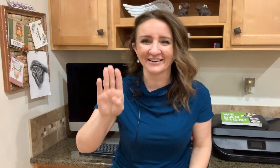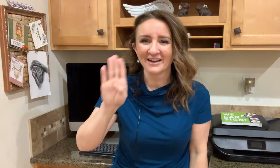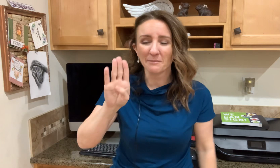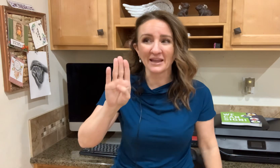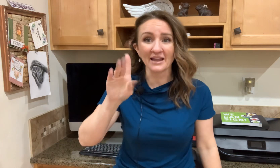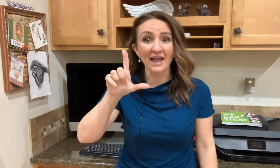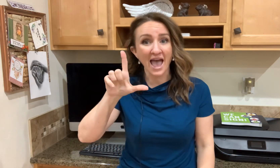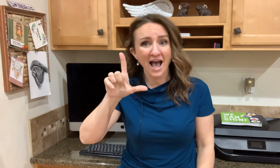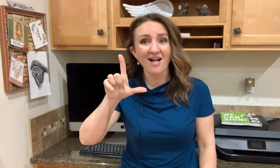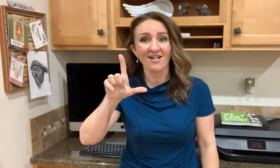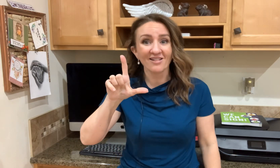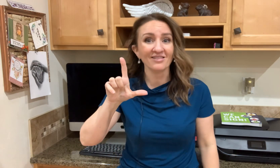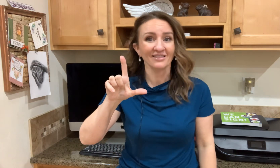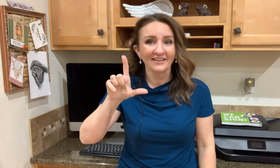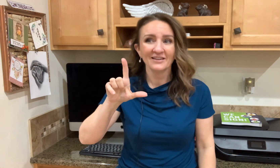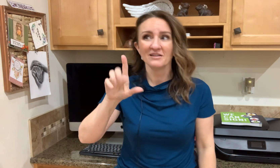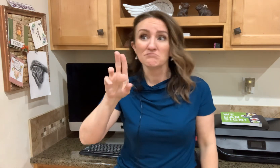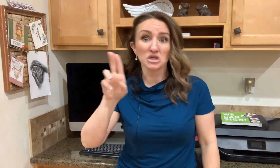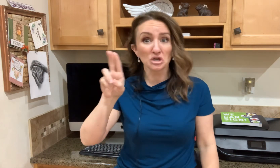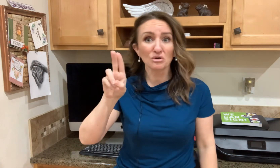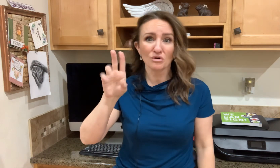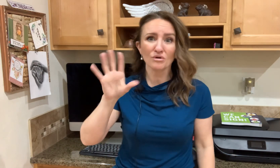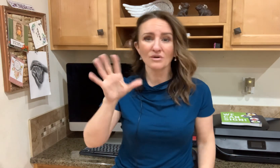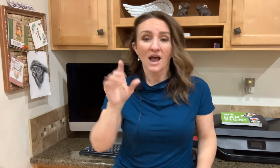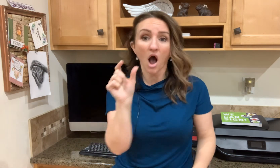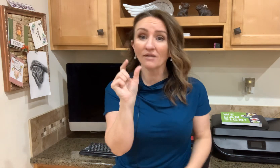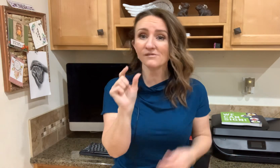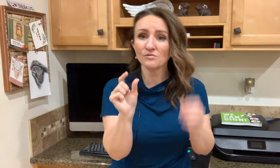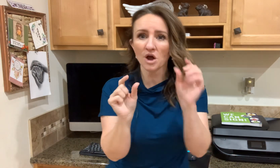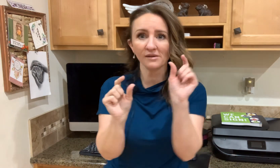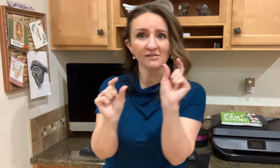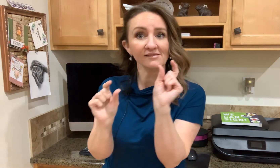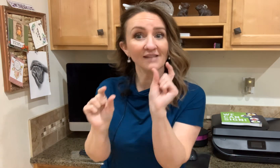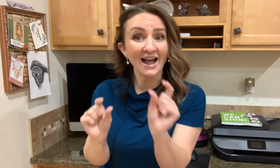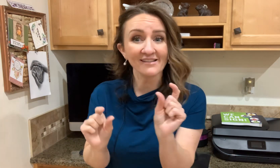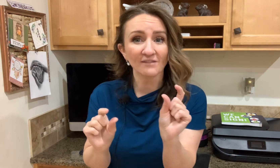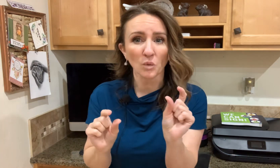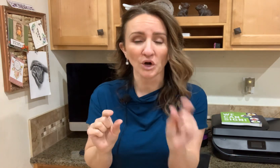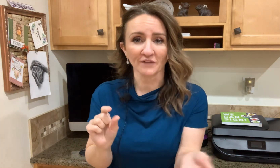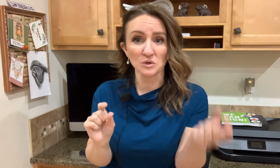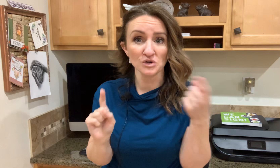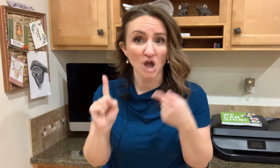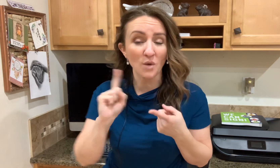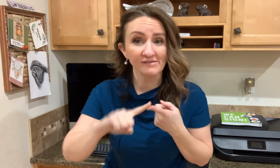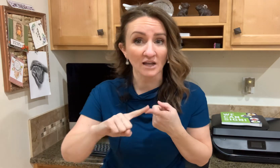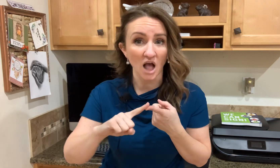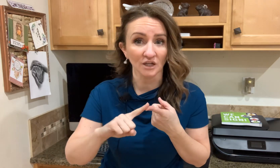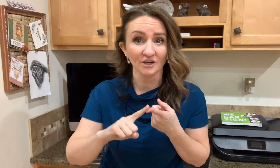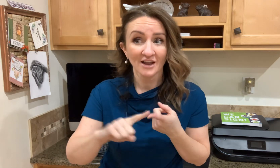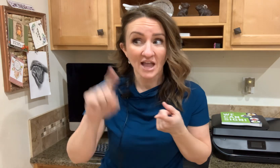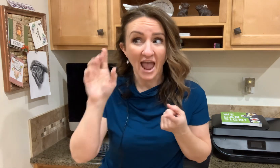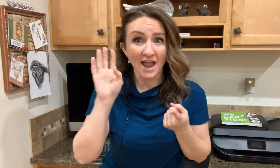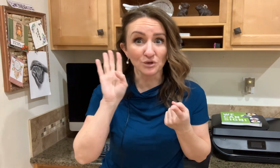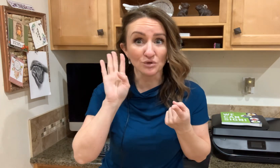B, L.. you also notice the size of a word. So if you know it's a color, and you know